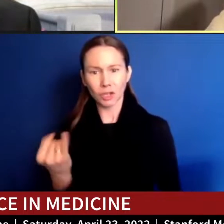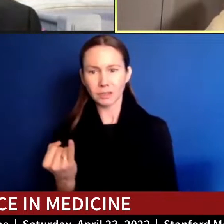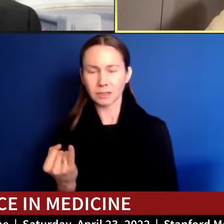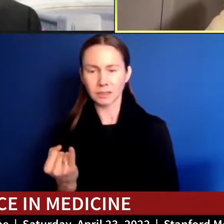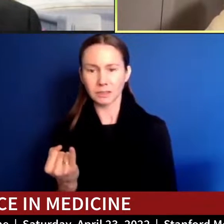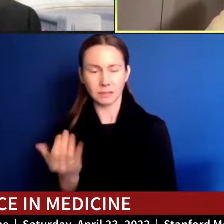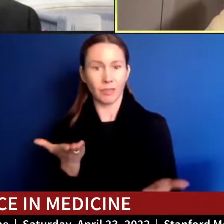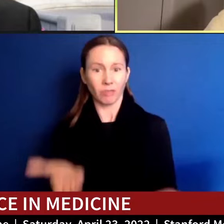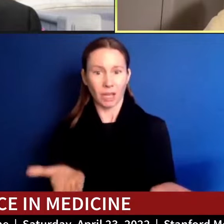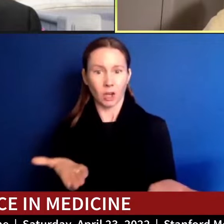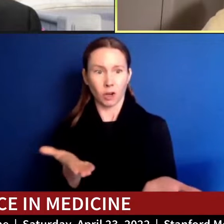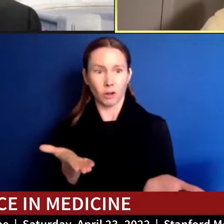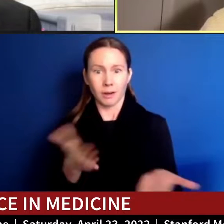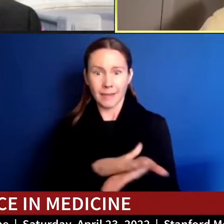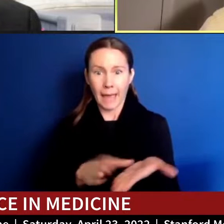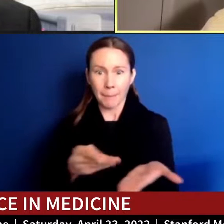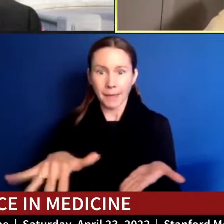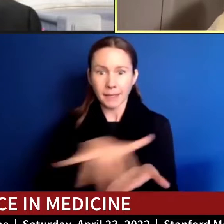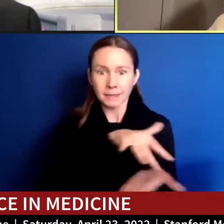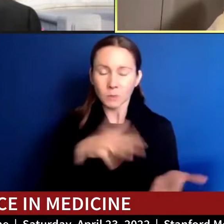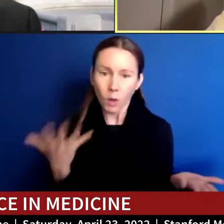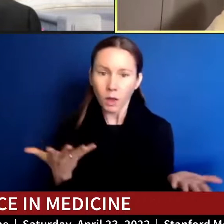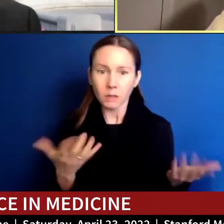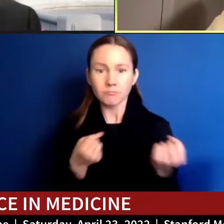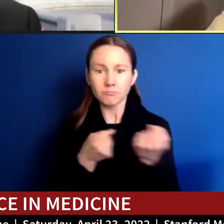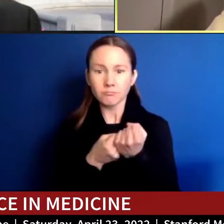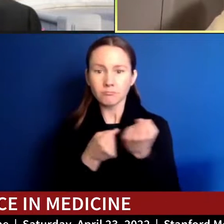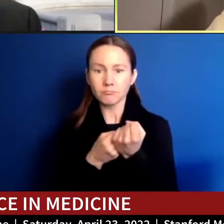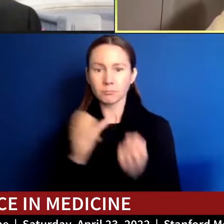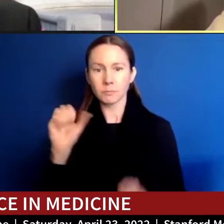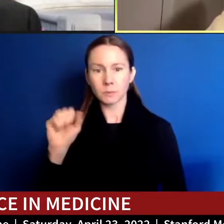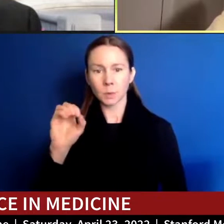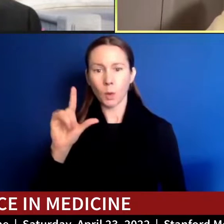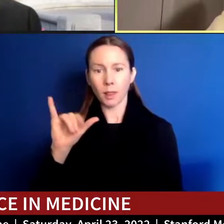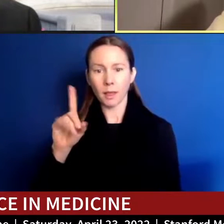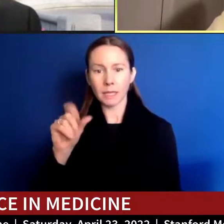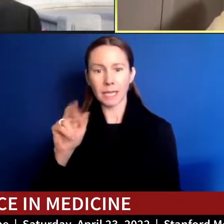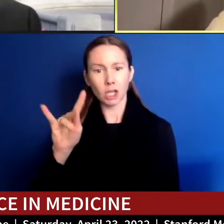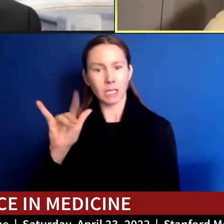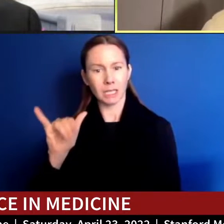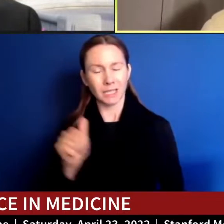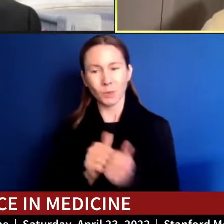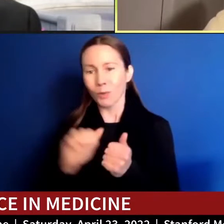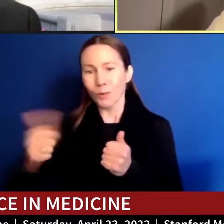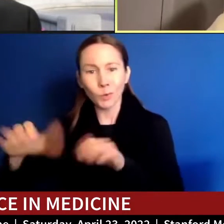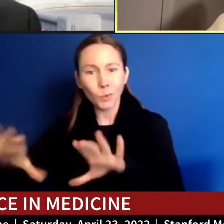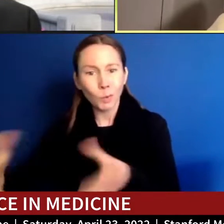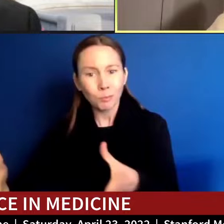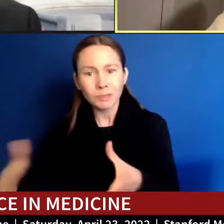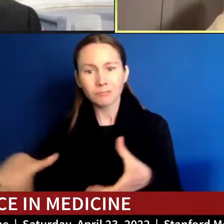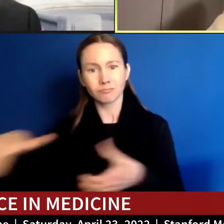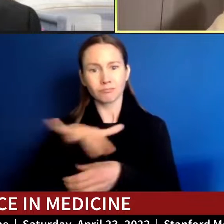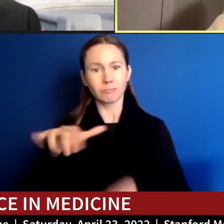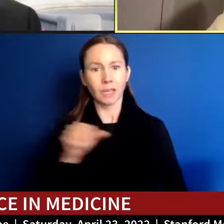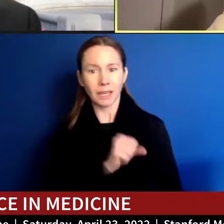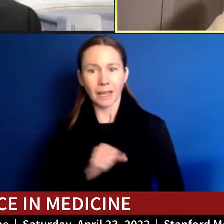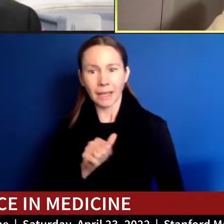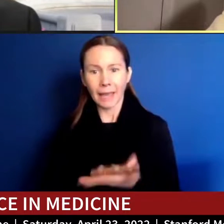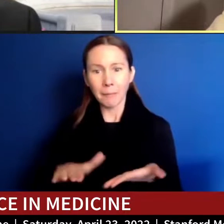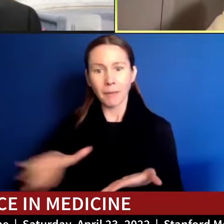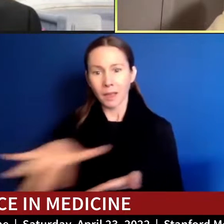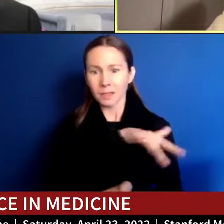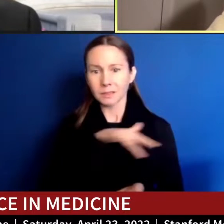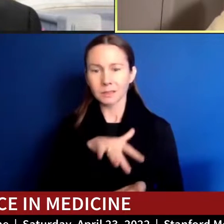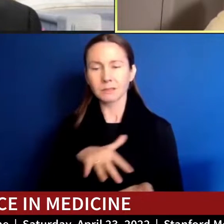is to be in solidarity with other movements on campus. For example, there are cases of